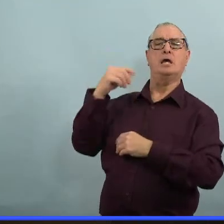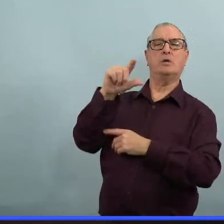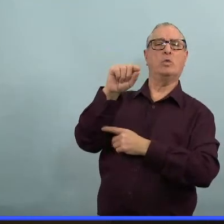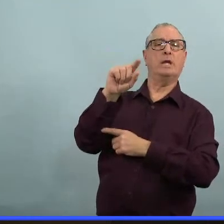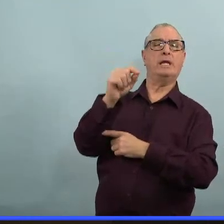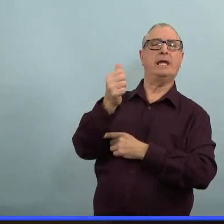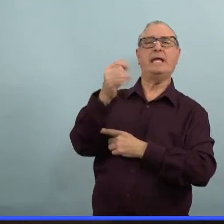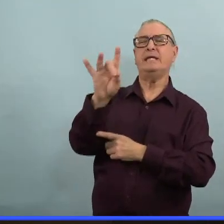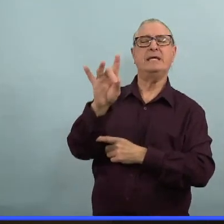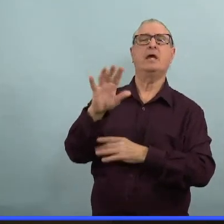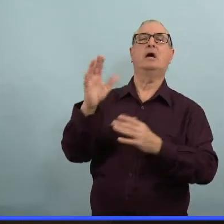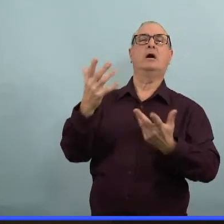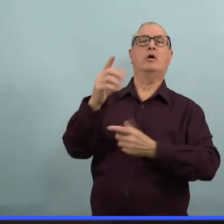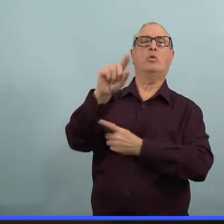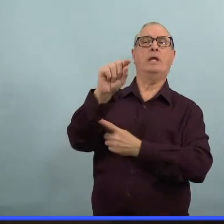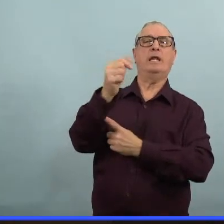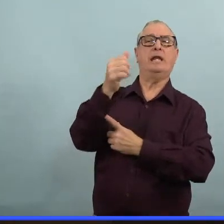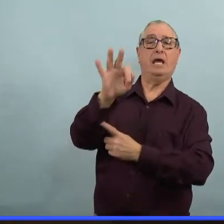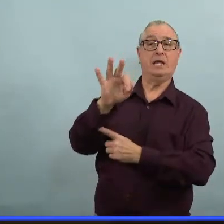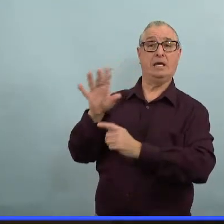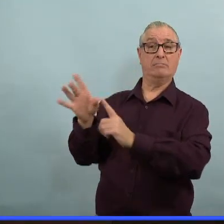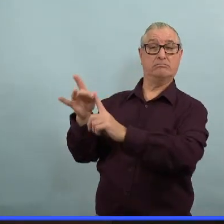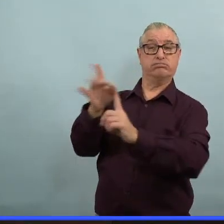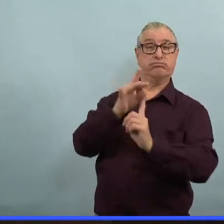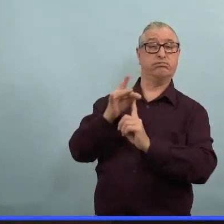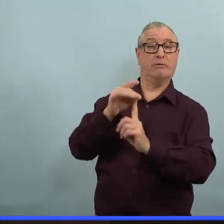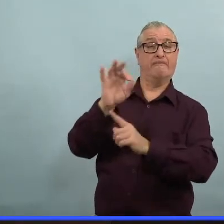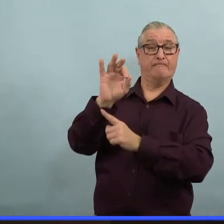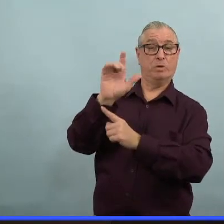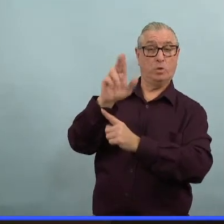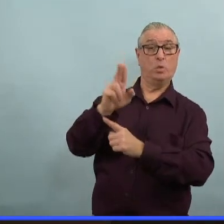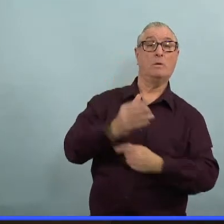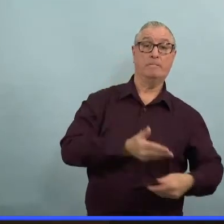deaths because of covet 19 though just trying to put that hospital situation into a little